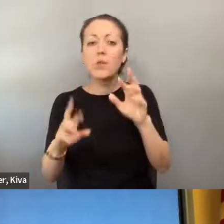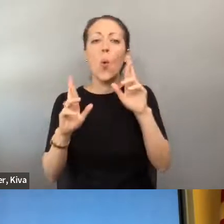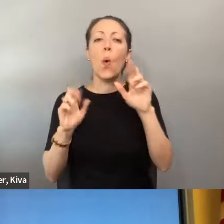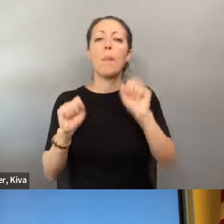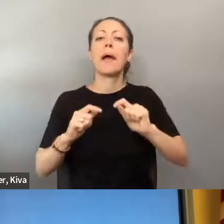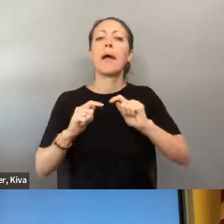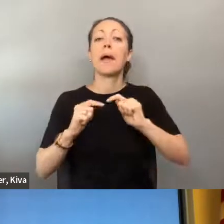2,